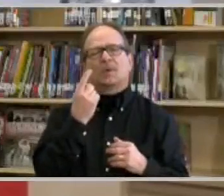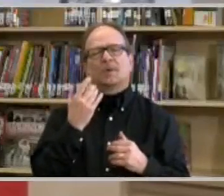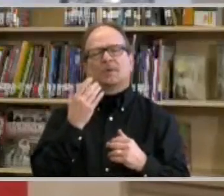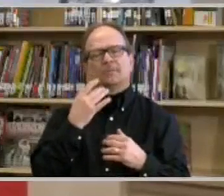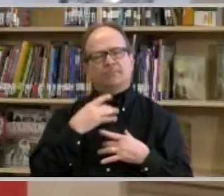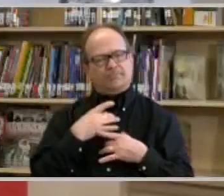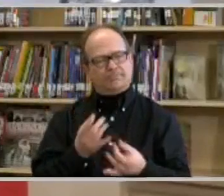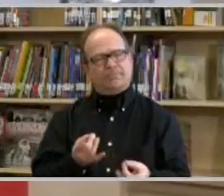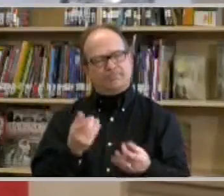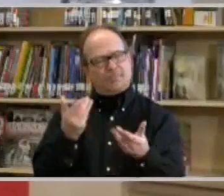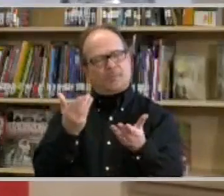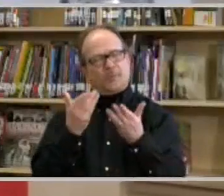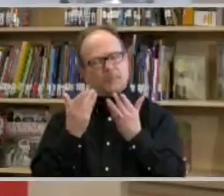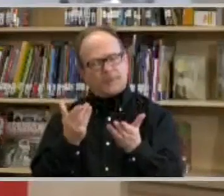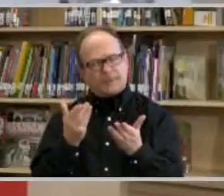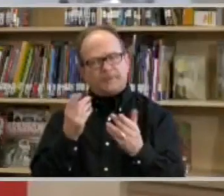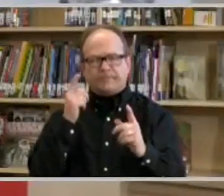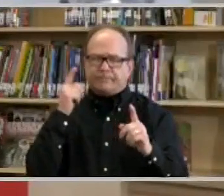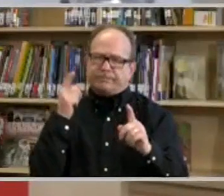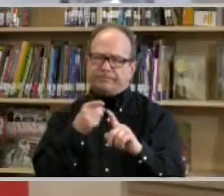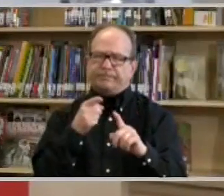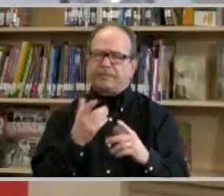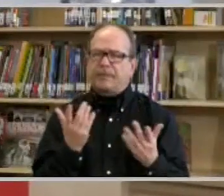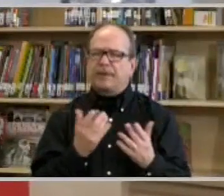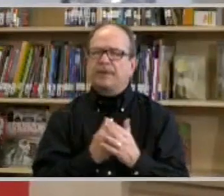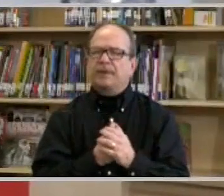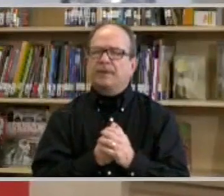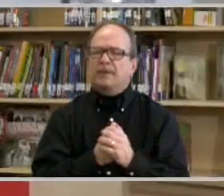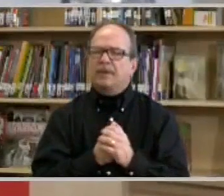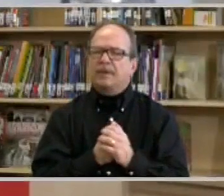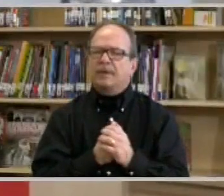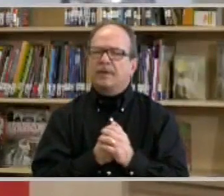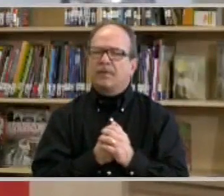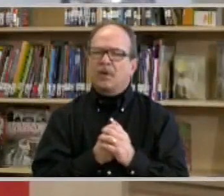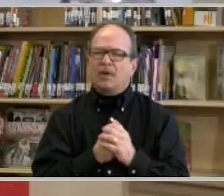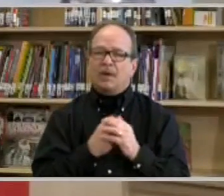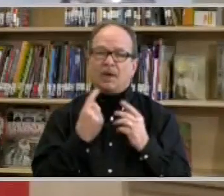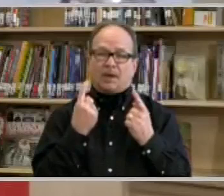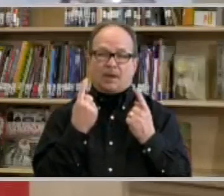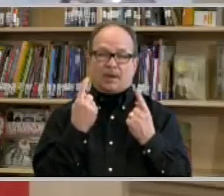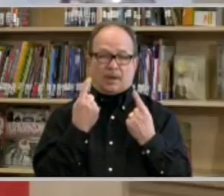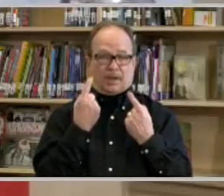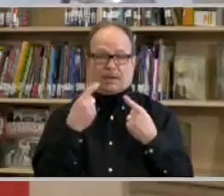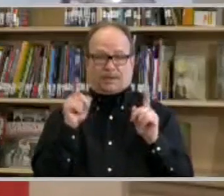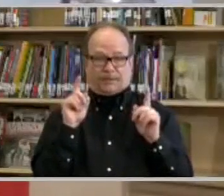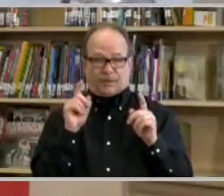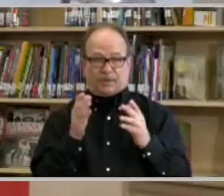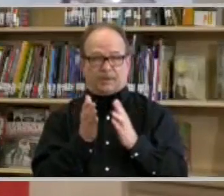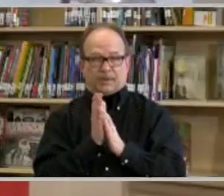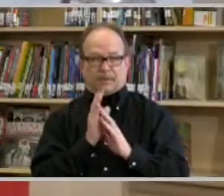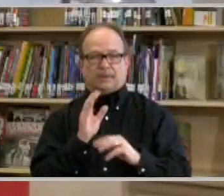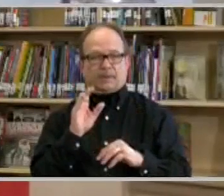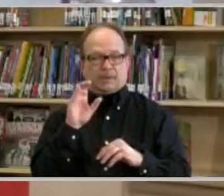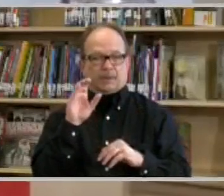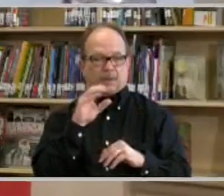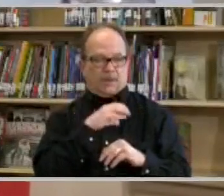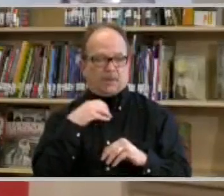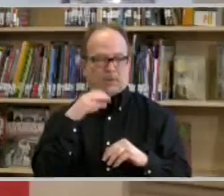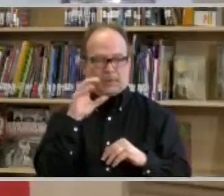IT'S INTERESTING THAT YOU RAISED THIS POINT NOW, ONE THING THAT HAS BEEN EFFECTIVE FOR US IS